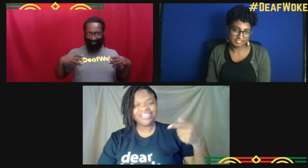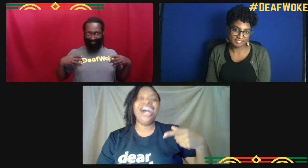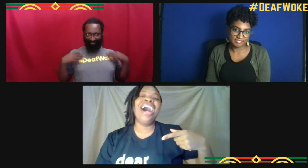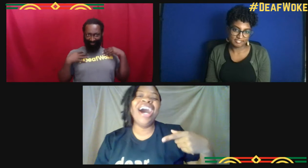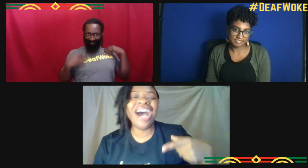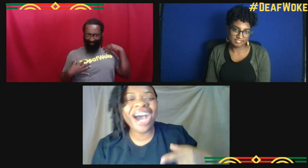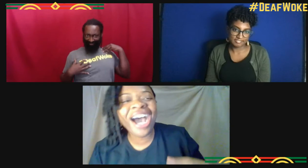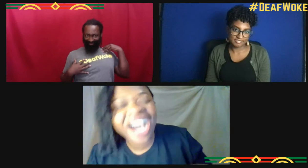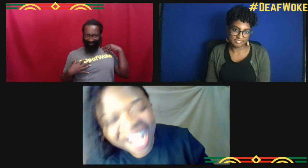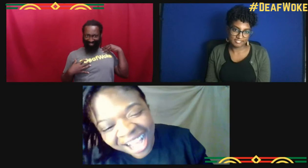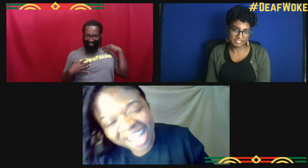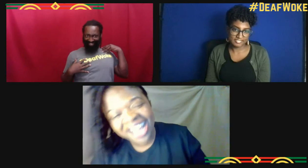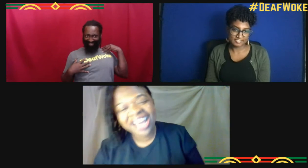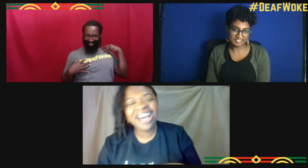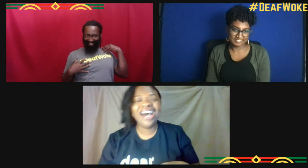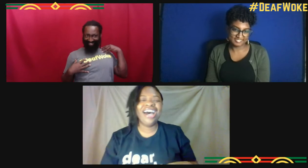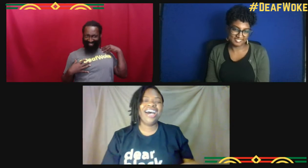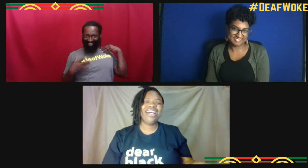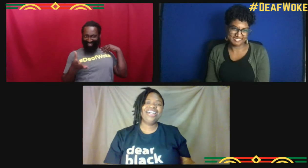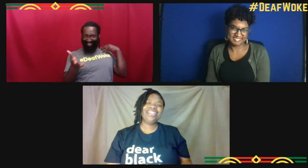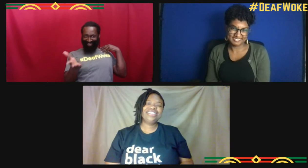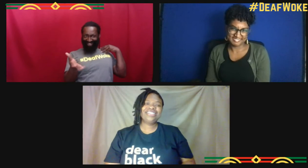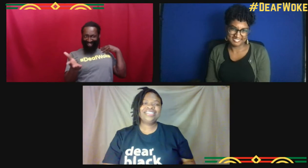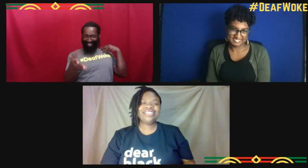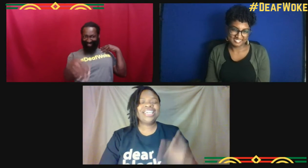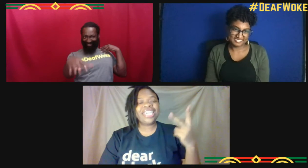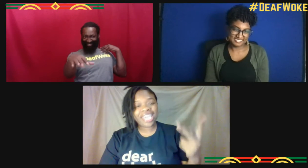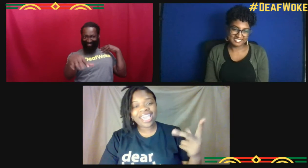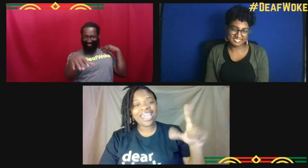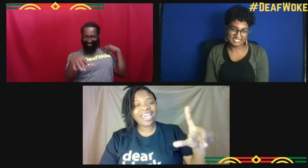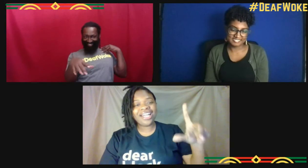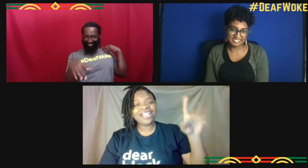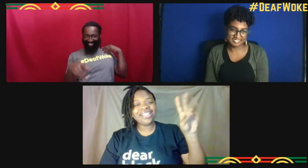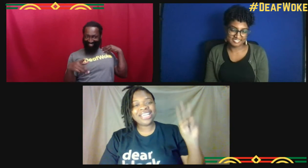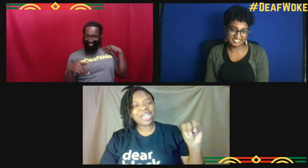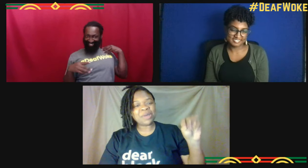Oh, hold on, wait a minute, come on give me more.